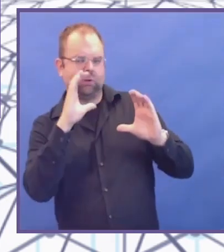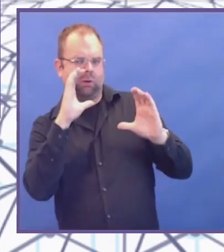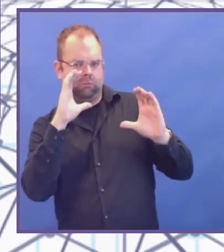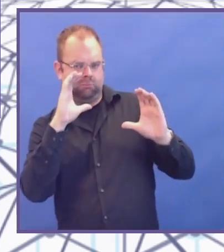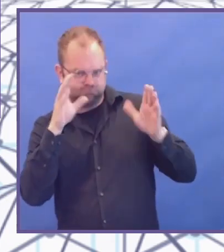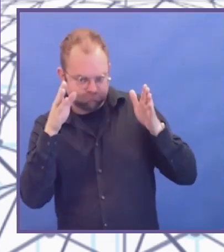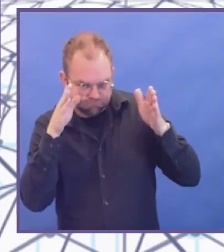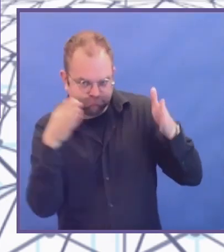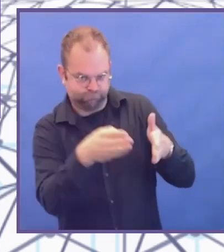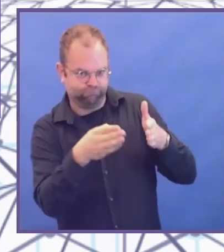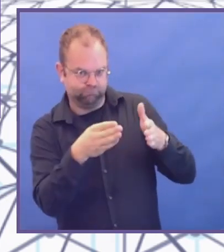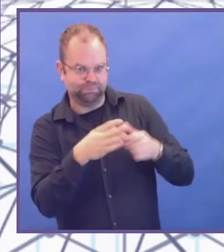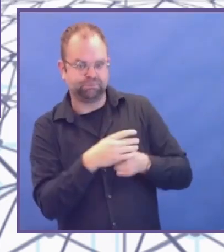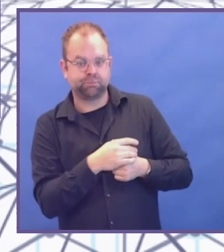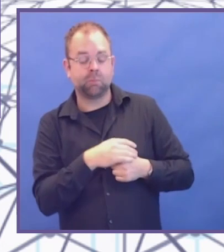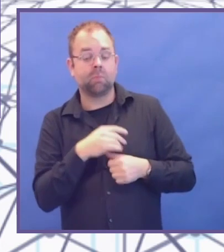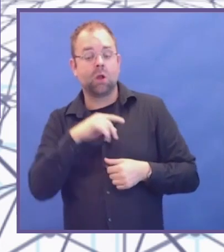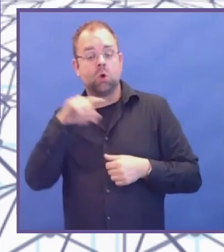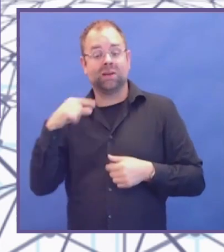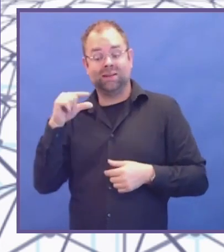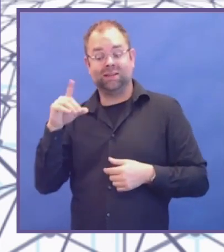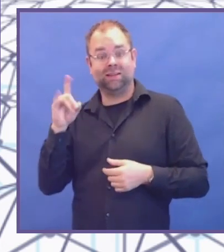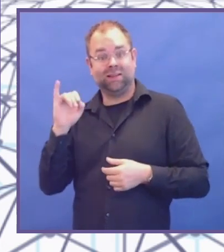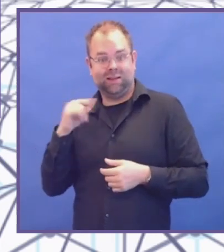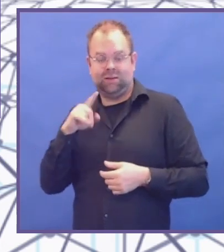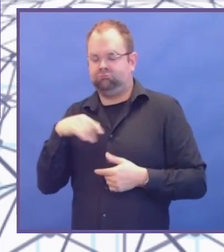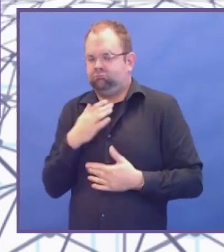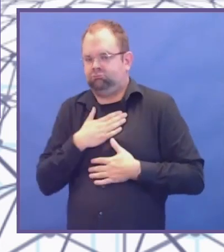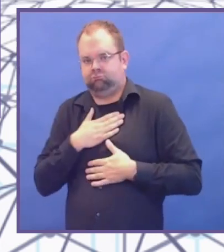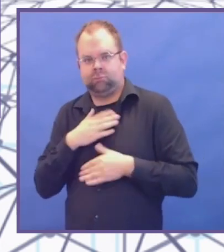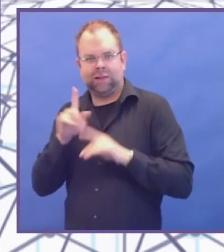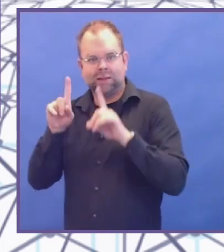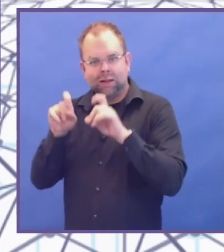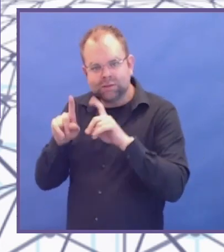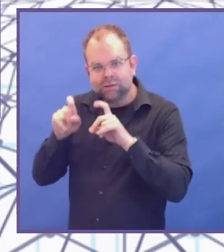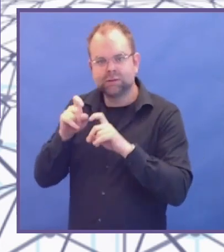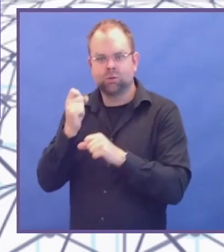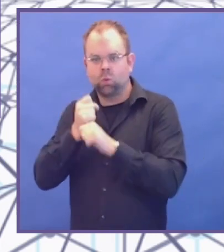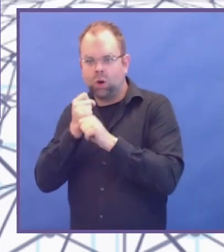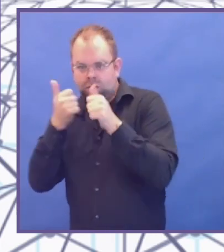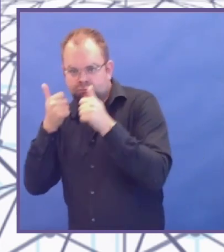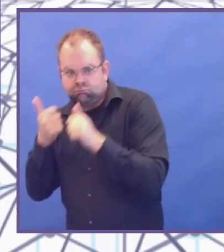access indicators before and after implementation. And this is universally needed with global ageing,